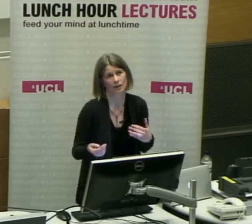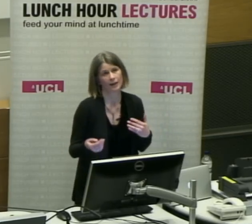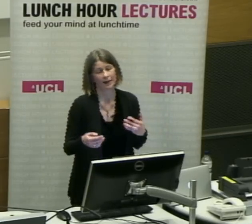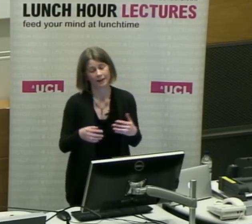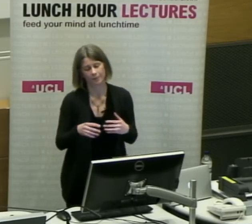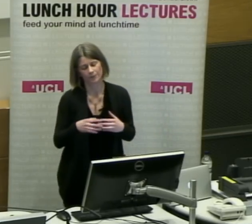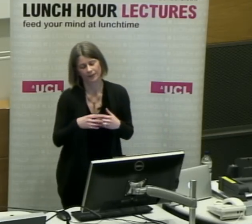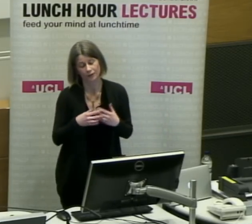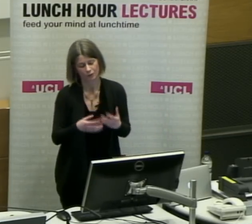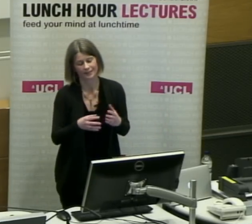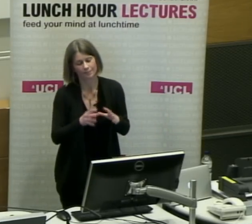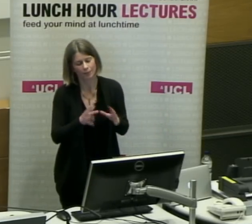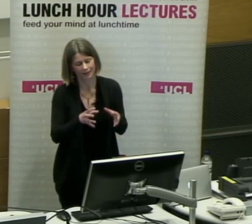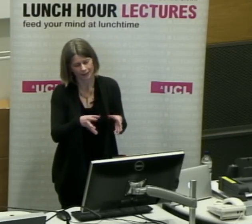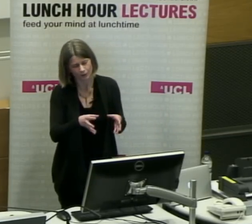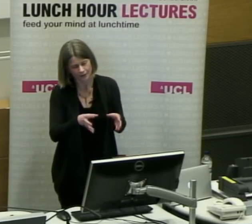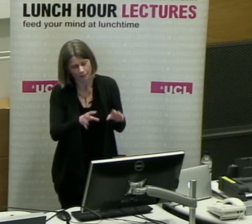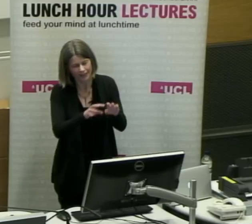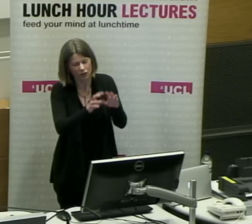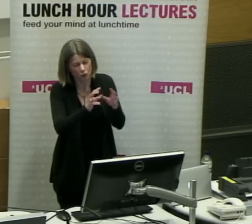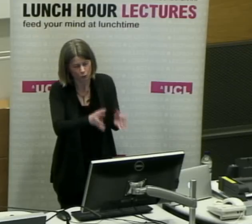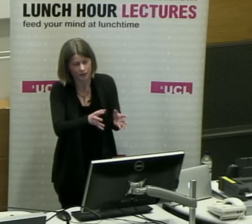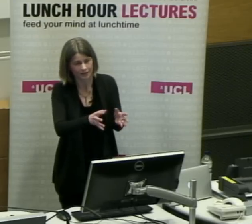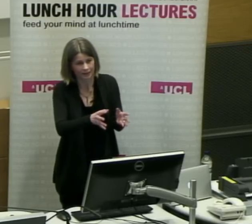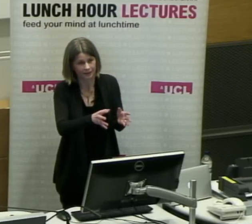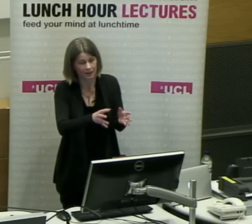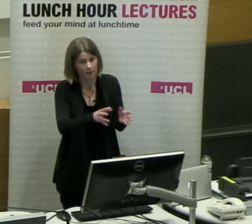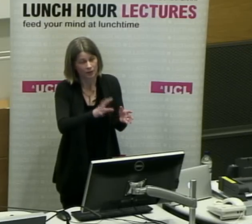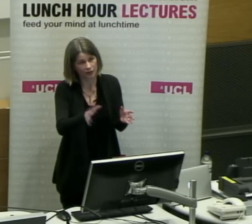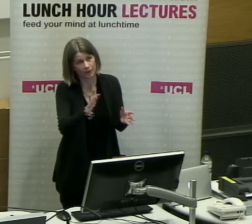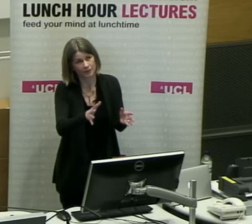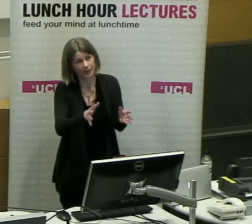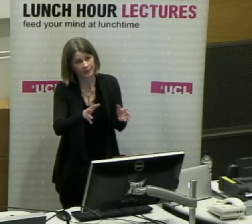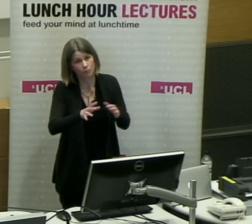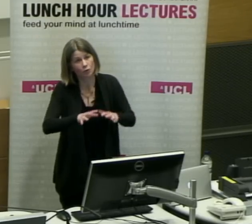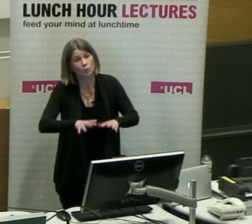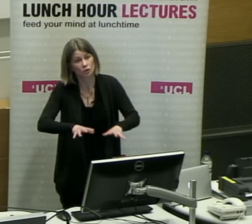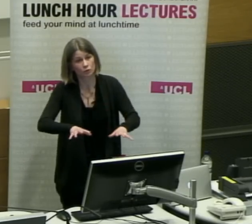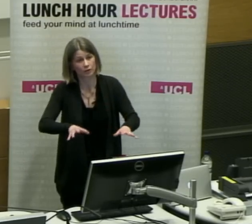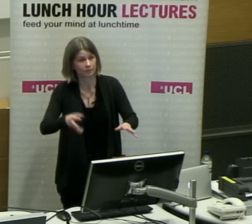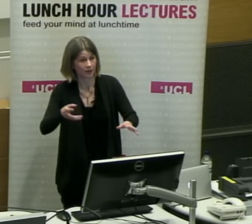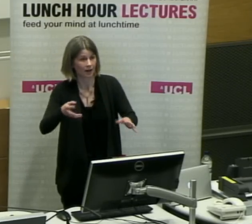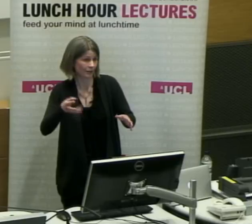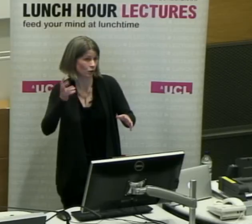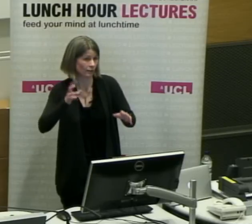and, if anything, there is a push towards interest in bilingualism. More children are having cochlear implants